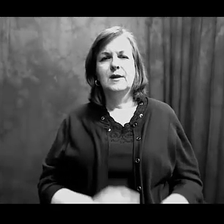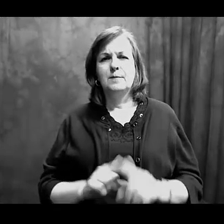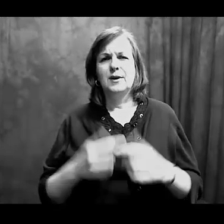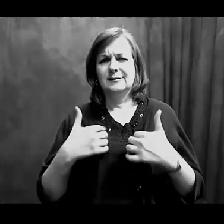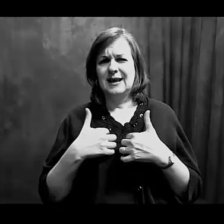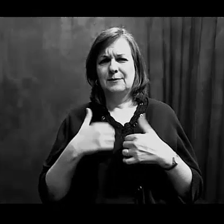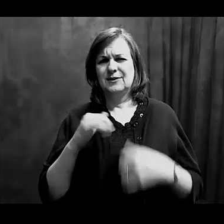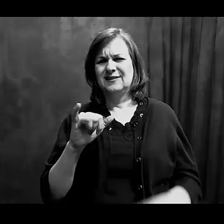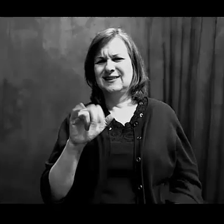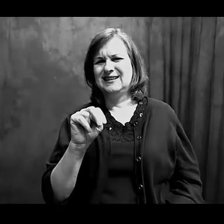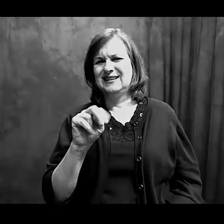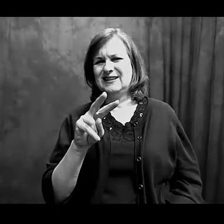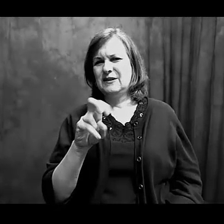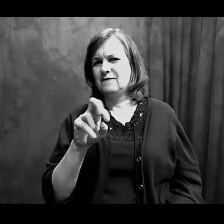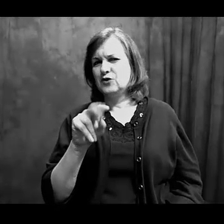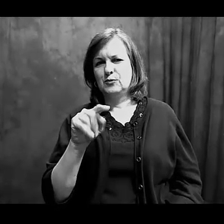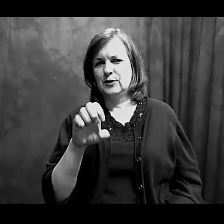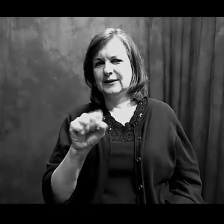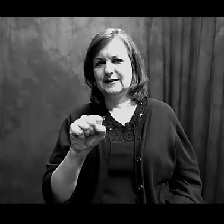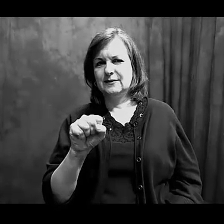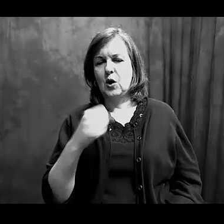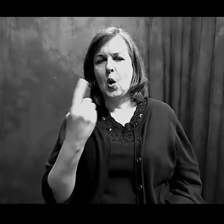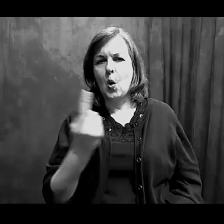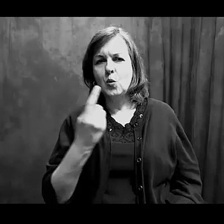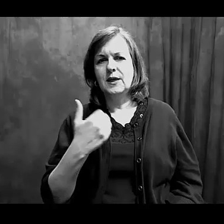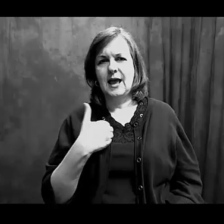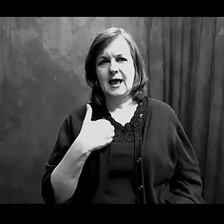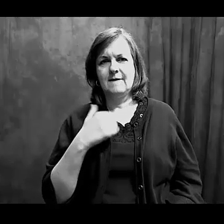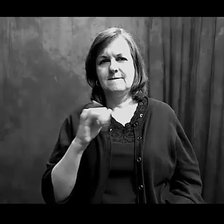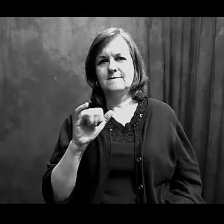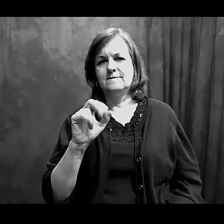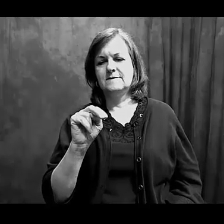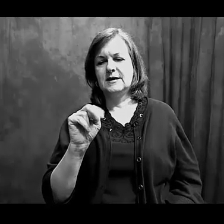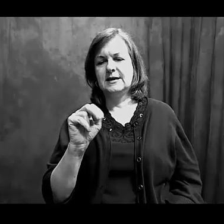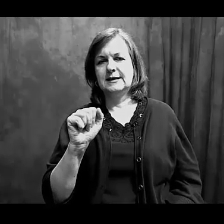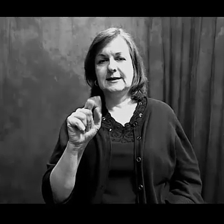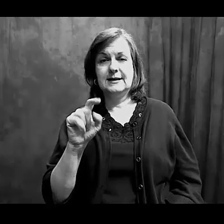for invertebrates though they only have innate immunity -- they've got an exoskeleton